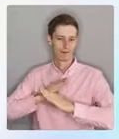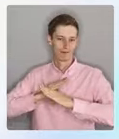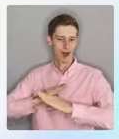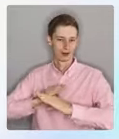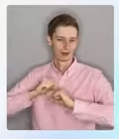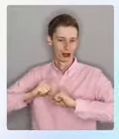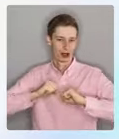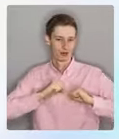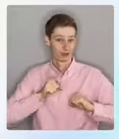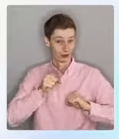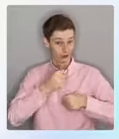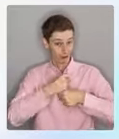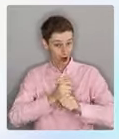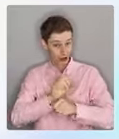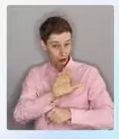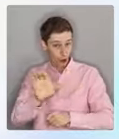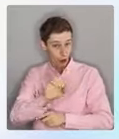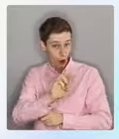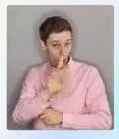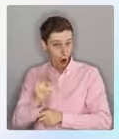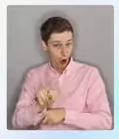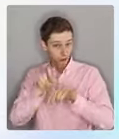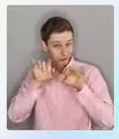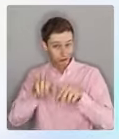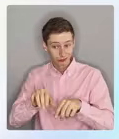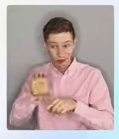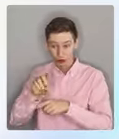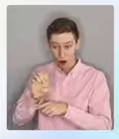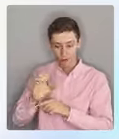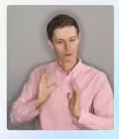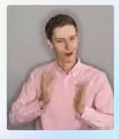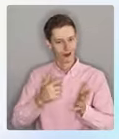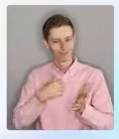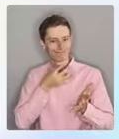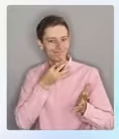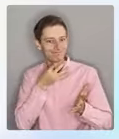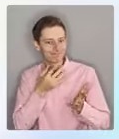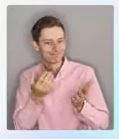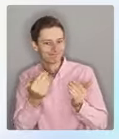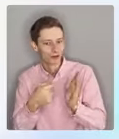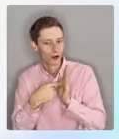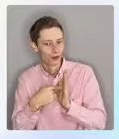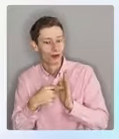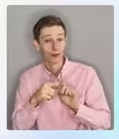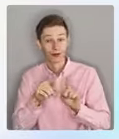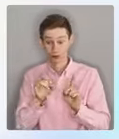I want to convince you to provide blocking protections. If you build your own, I would be happy to see it.